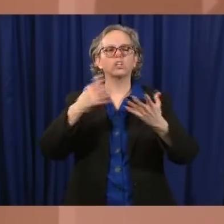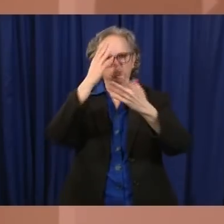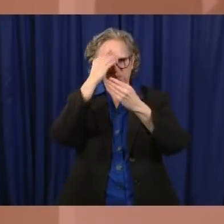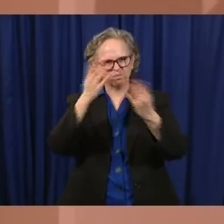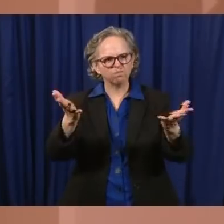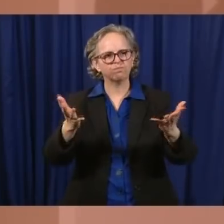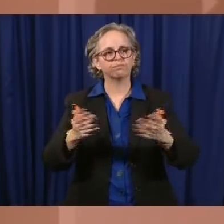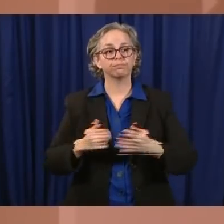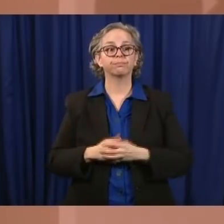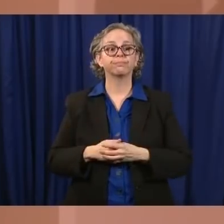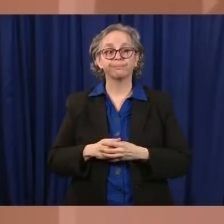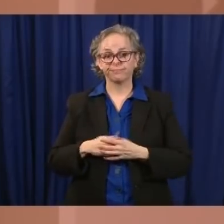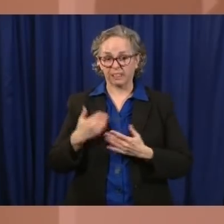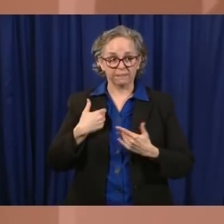THIS INSUFFICIENT TO ME,